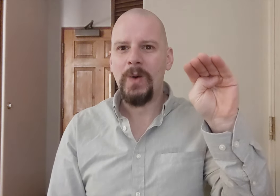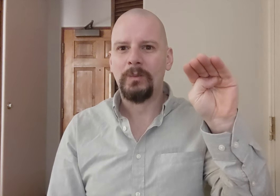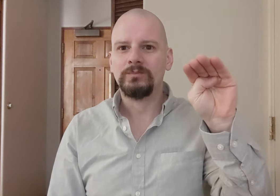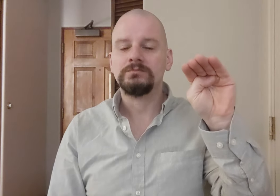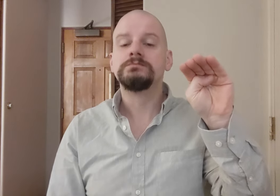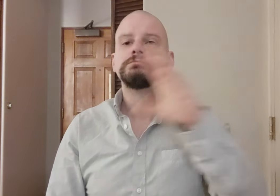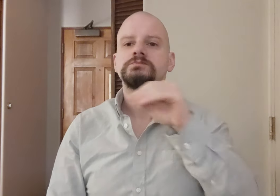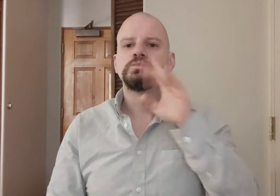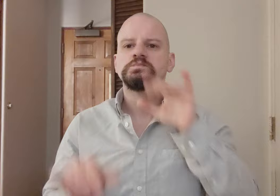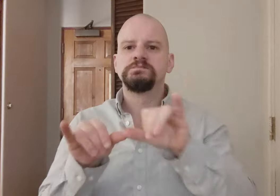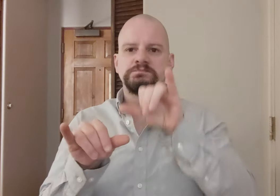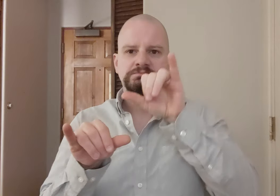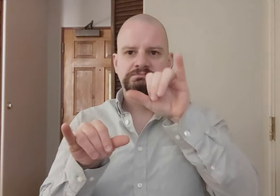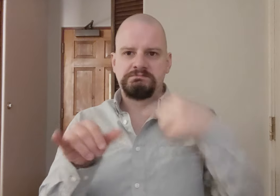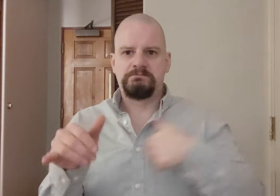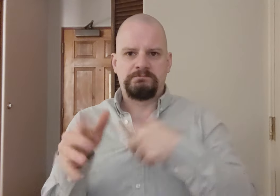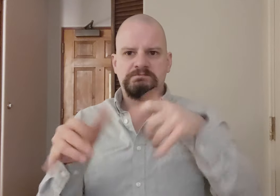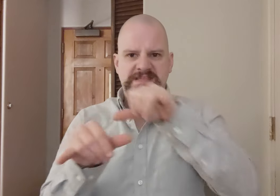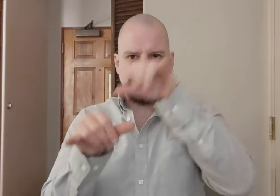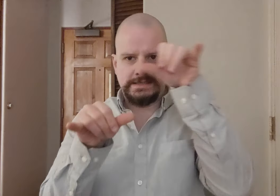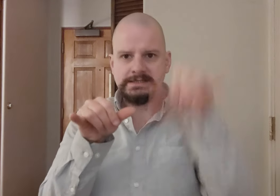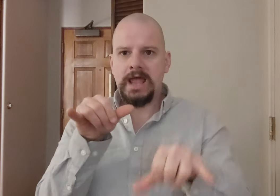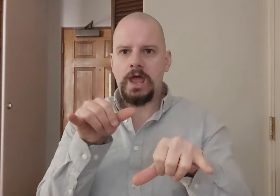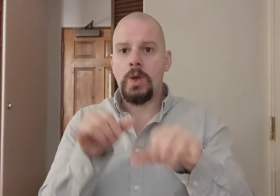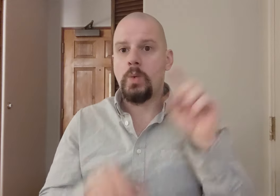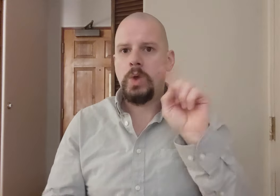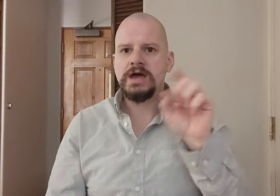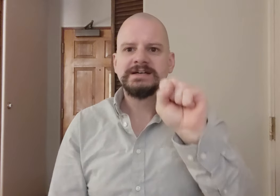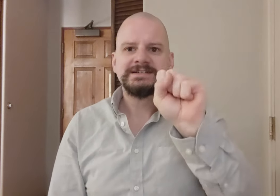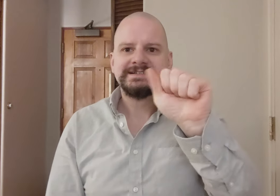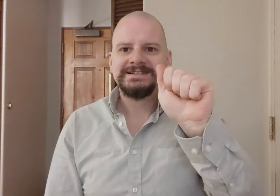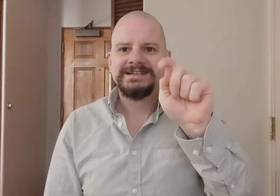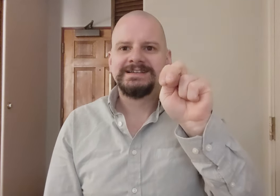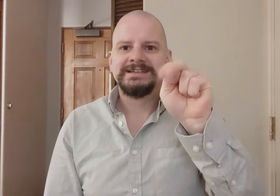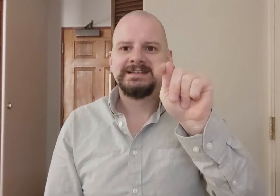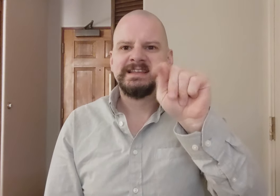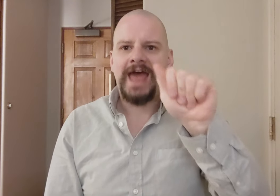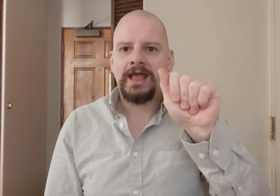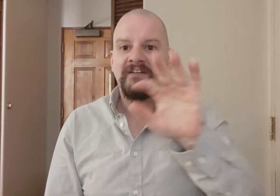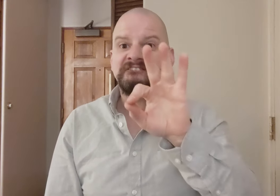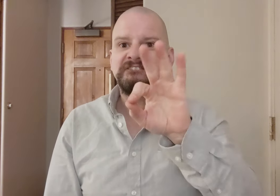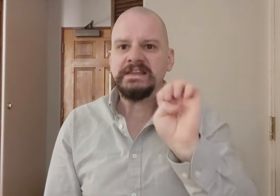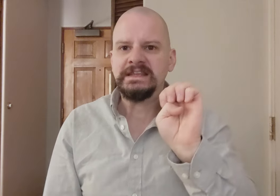We're staying in Santa Fe,